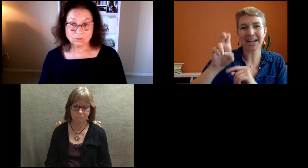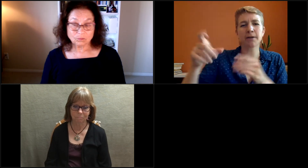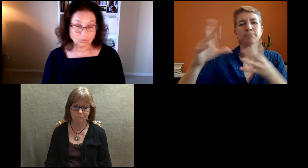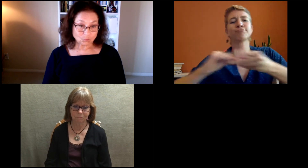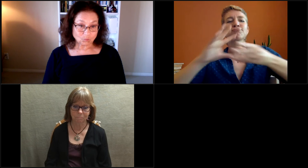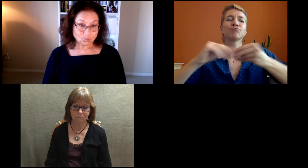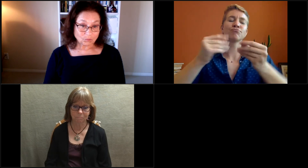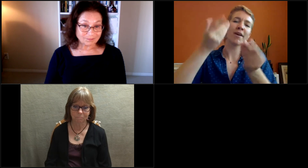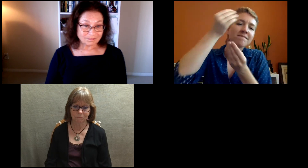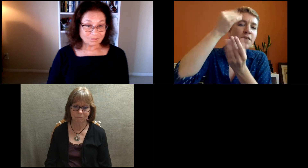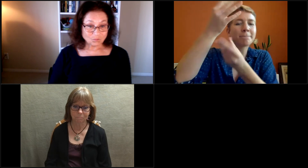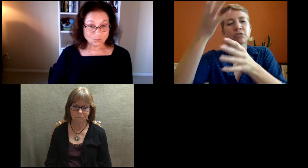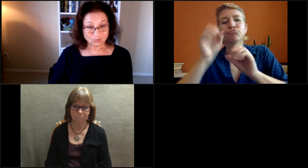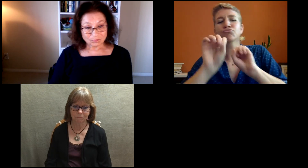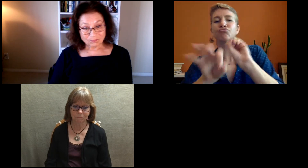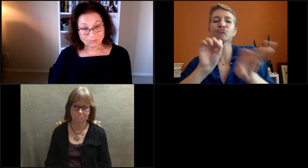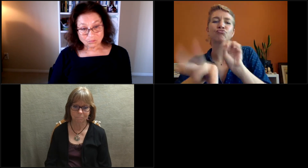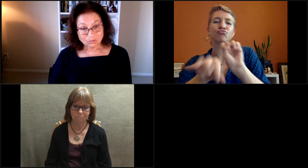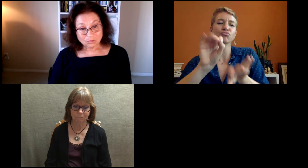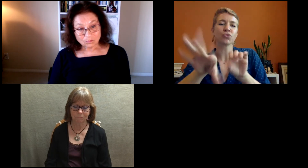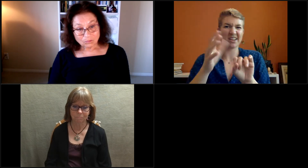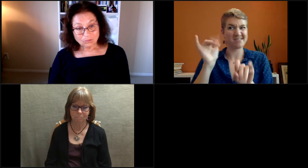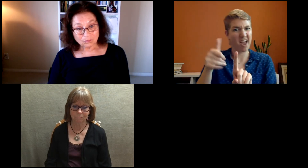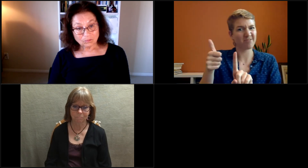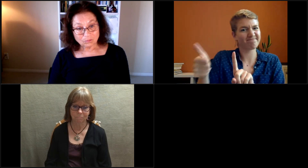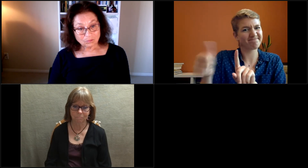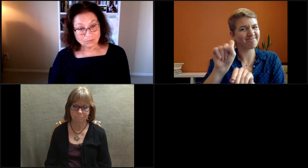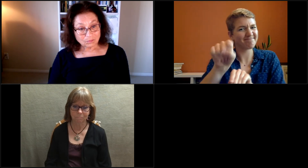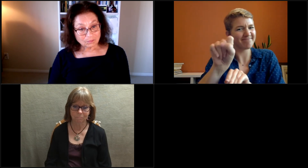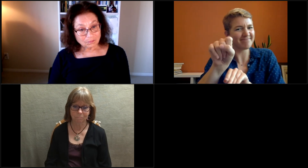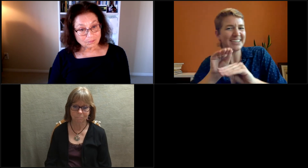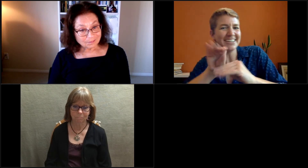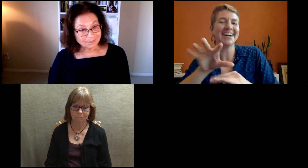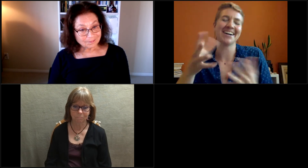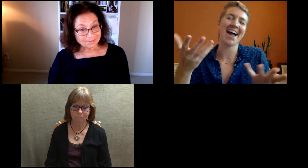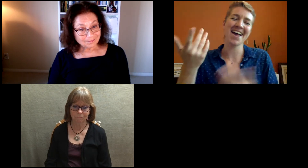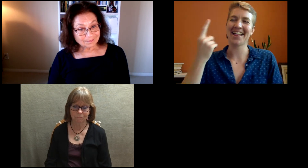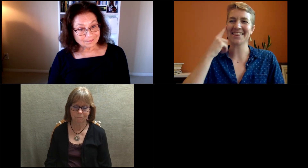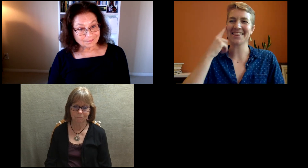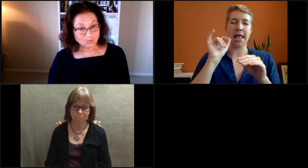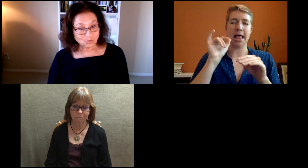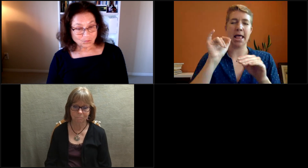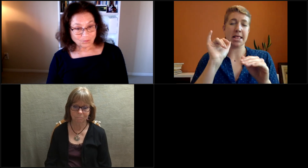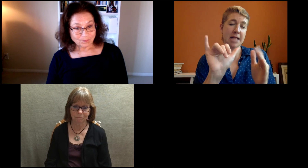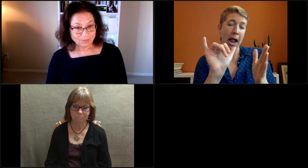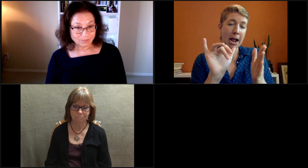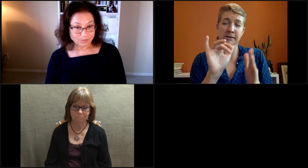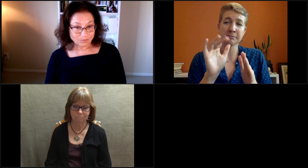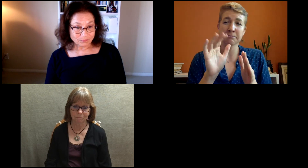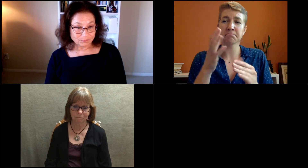So monologues, you know where you’re really giving a lot of information, and we saw a lot more use there then narratives.